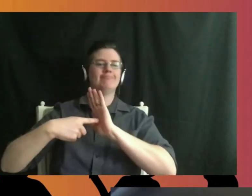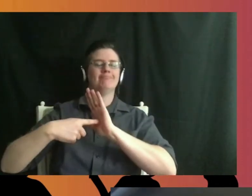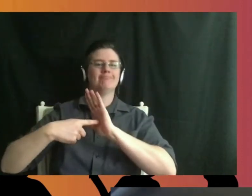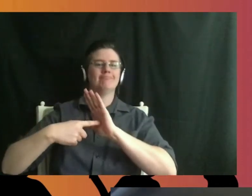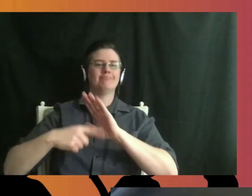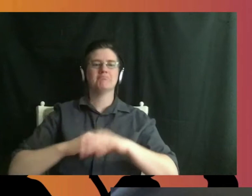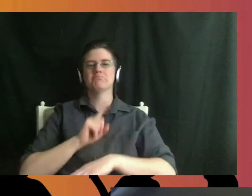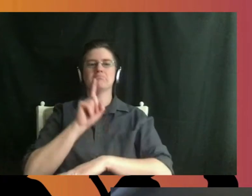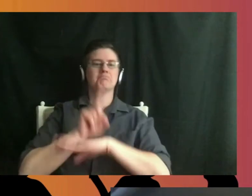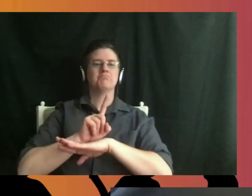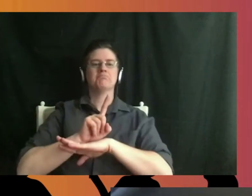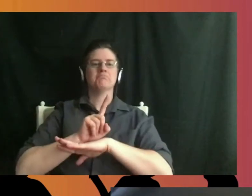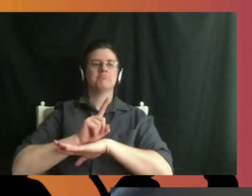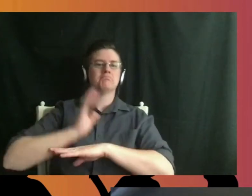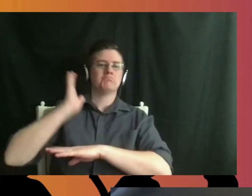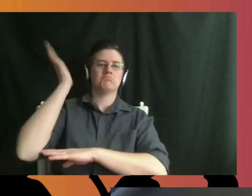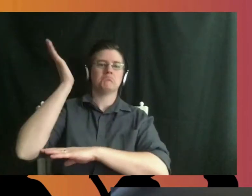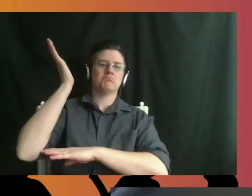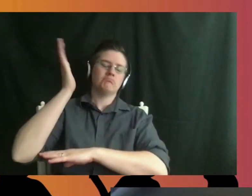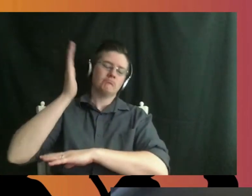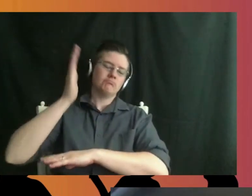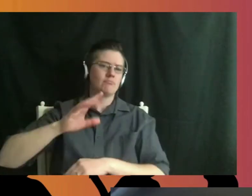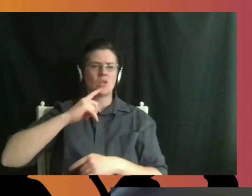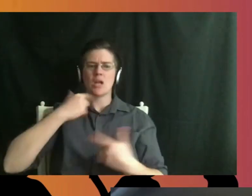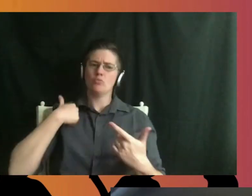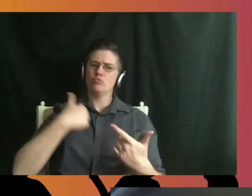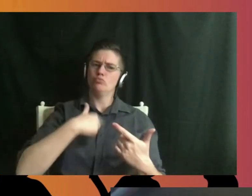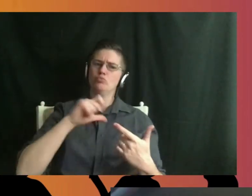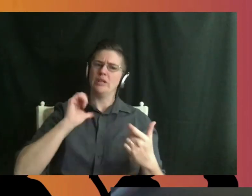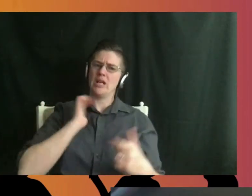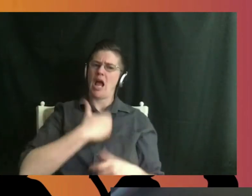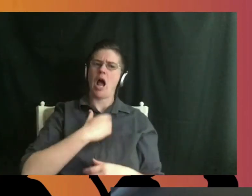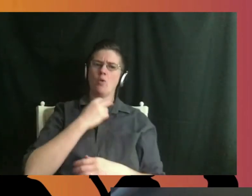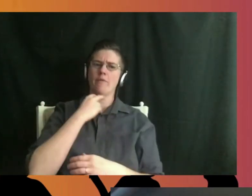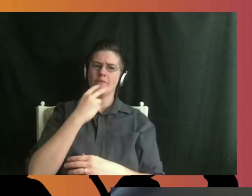saying you know what we need to have our voices heard because this next supreme court nominee